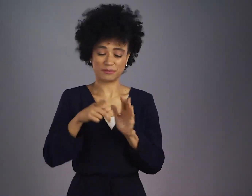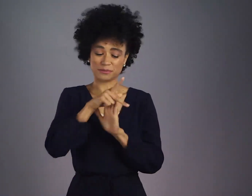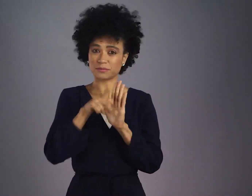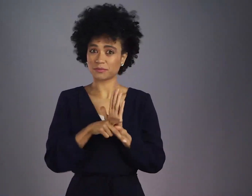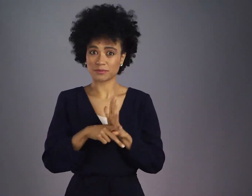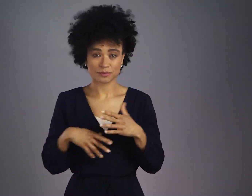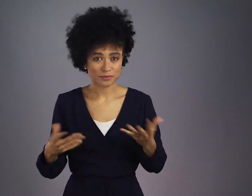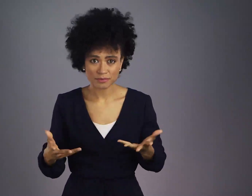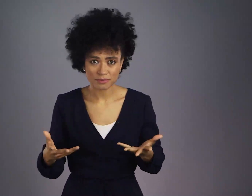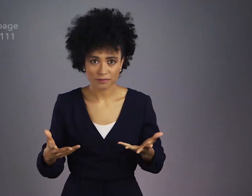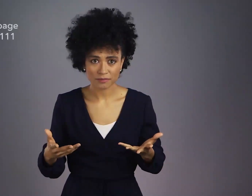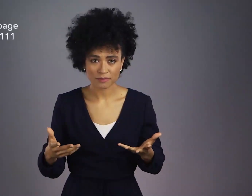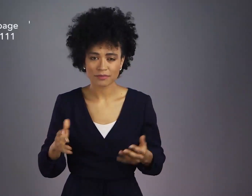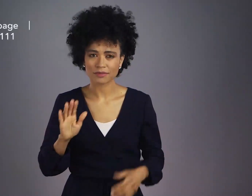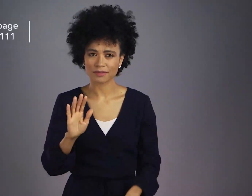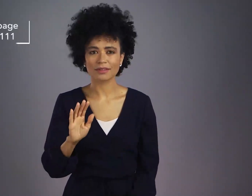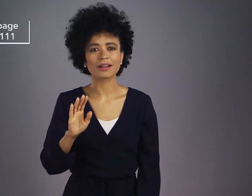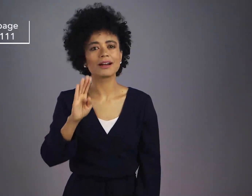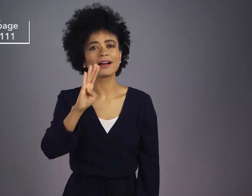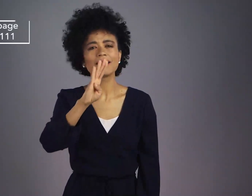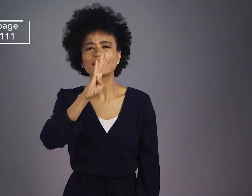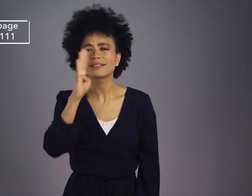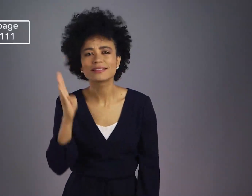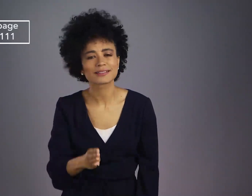The first principle of success is that you should never be angry.